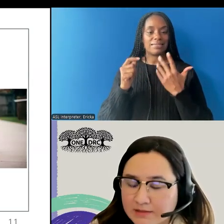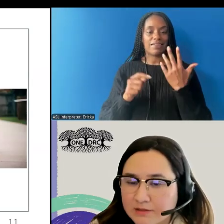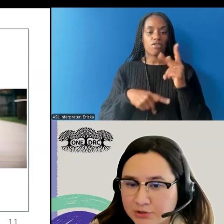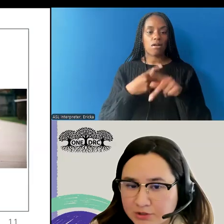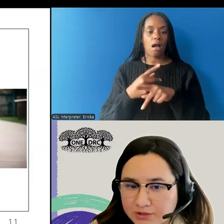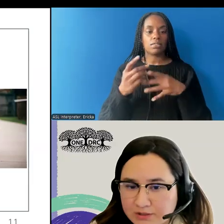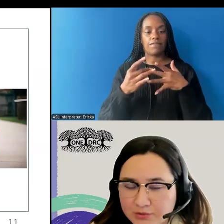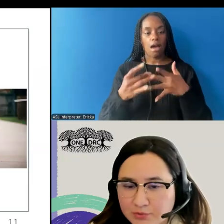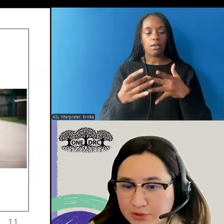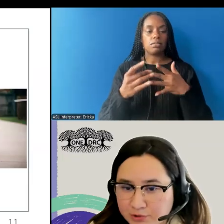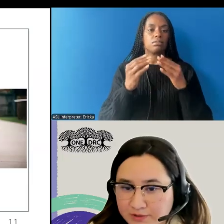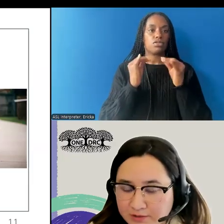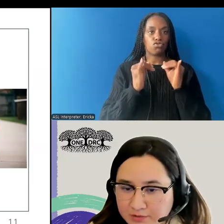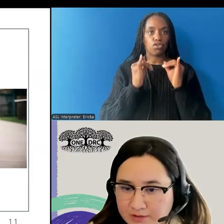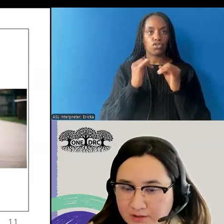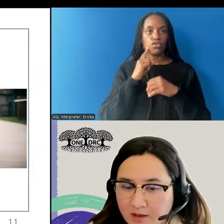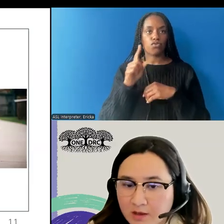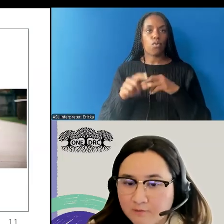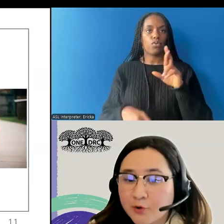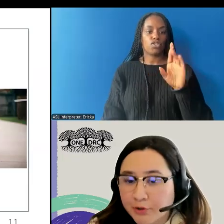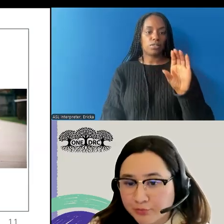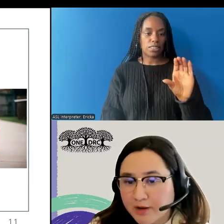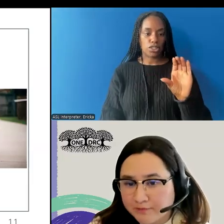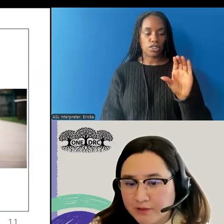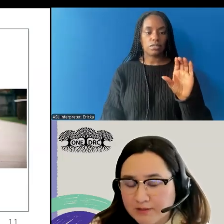and instructions to the regional centers for your reference.